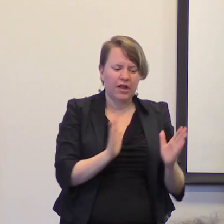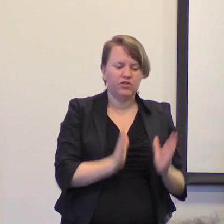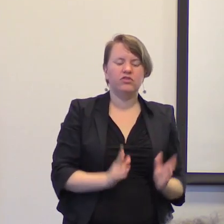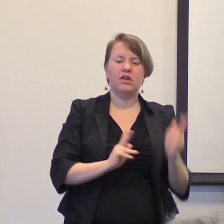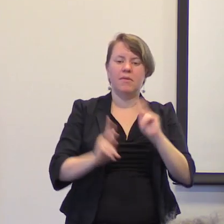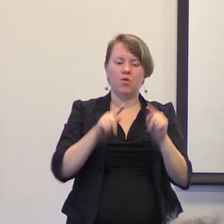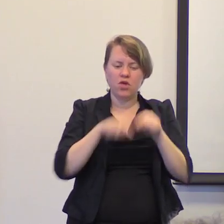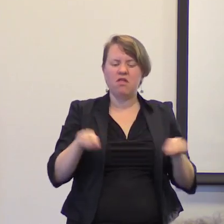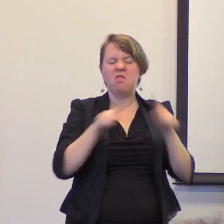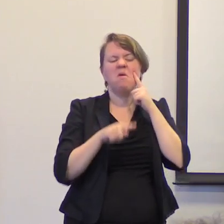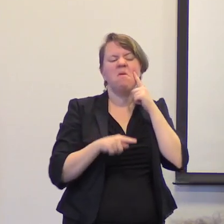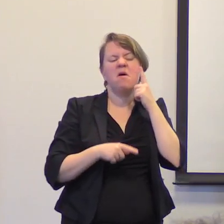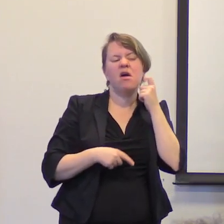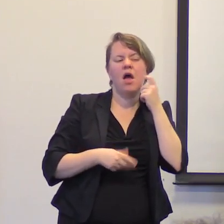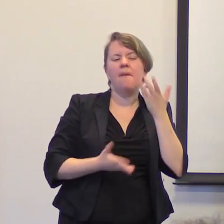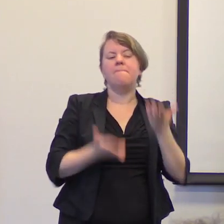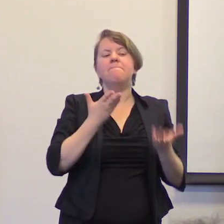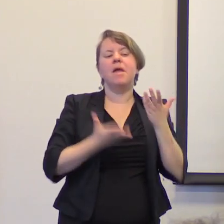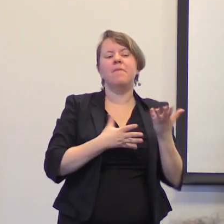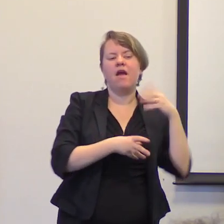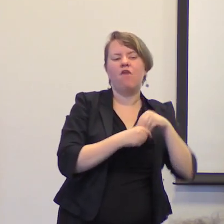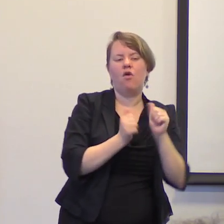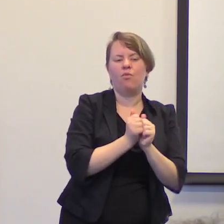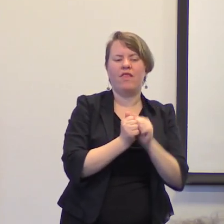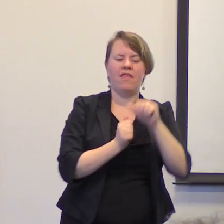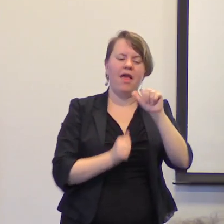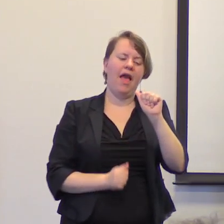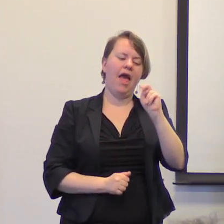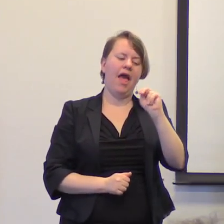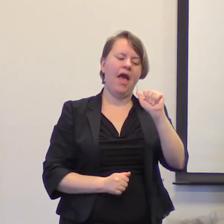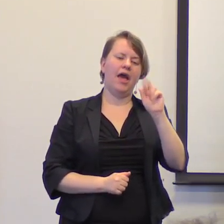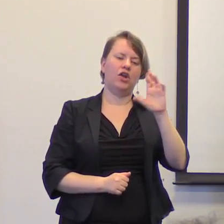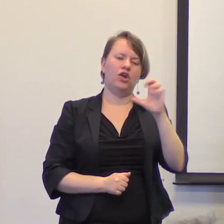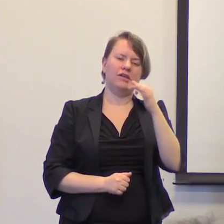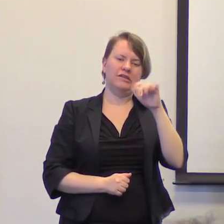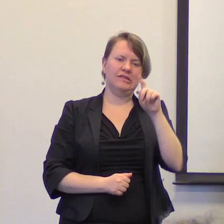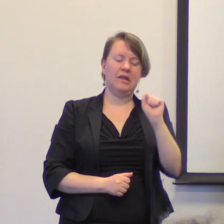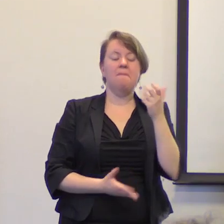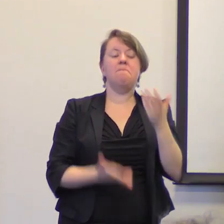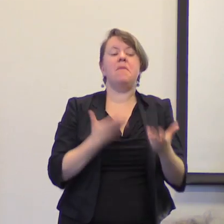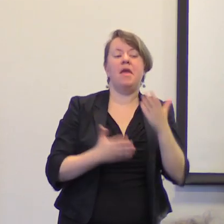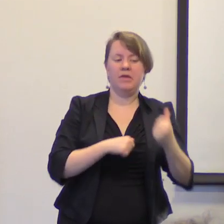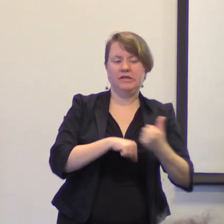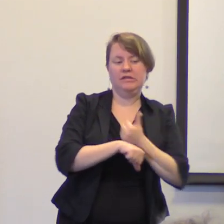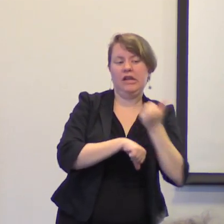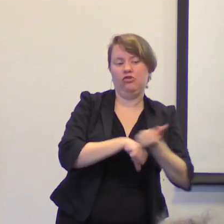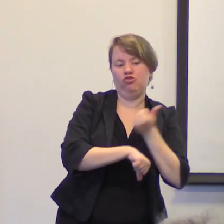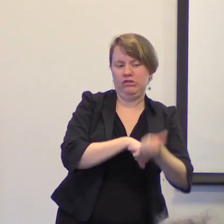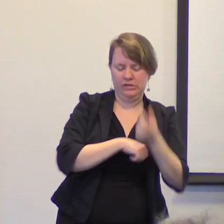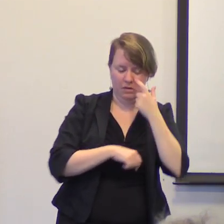who they thought might be involved with the anarchists and therefore might be dangerous. They arrested all sorts of people with no particular suspicion.